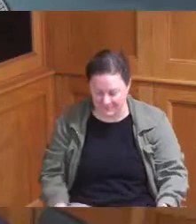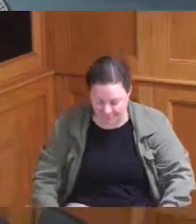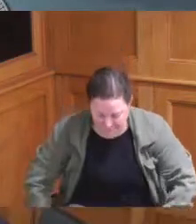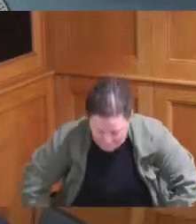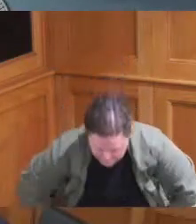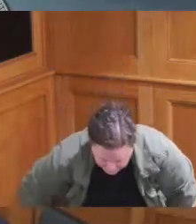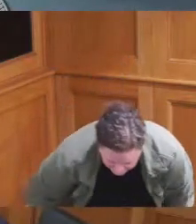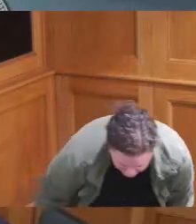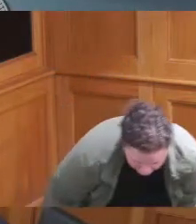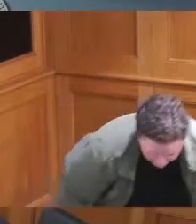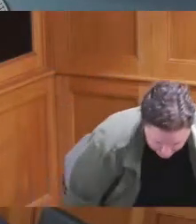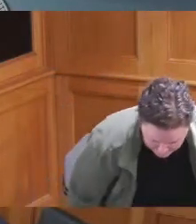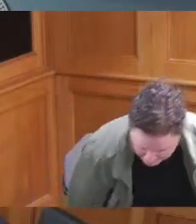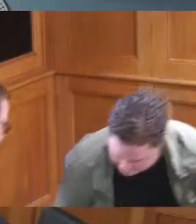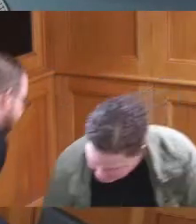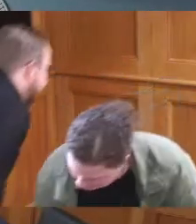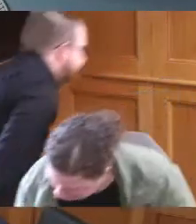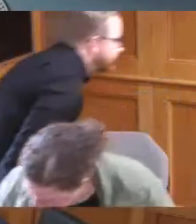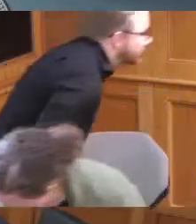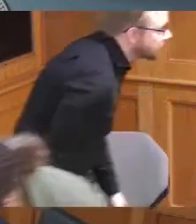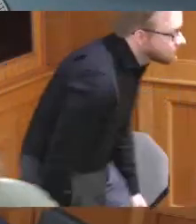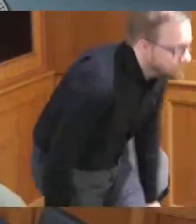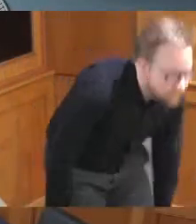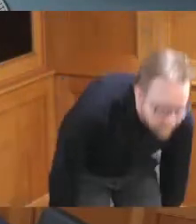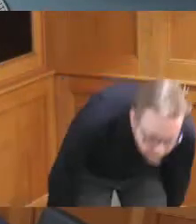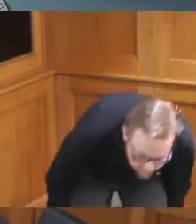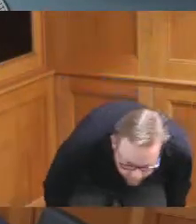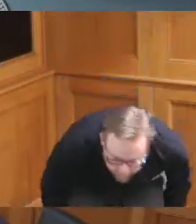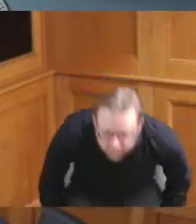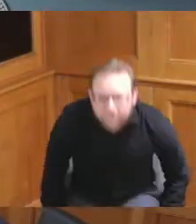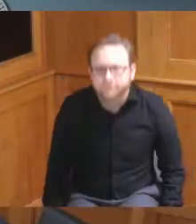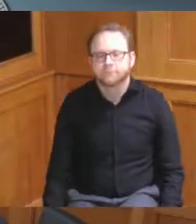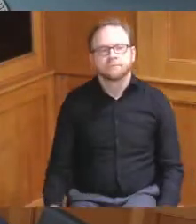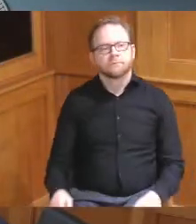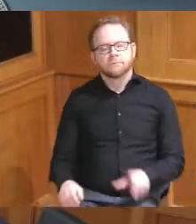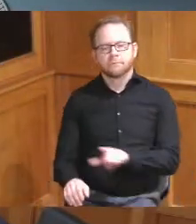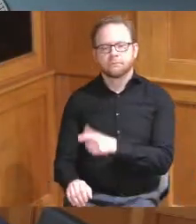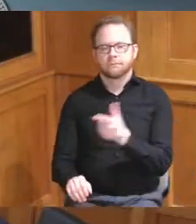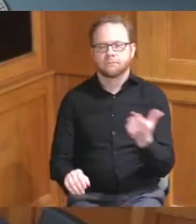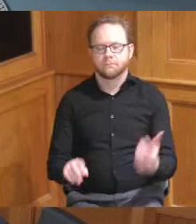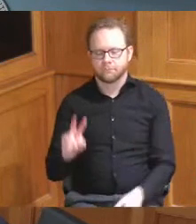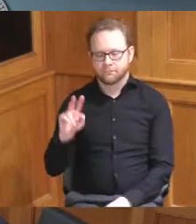thank you Vice President Driehaus thank you thanks for the presentation I too love this idea